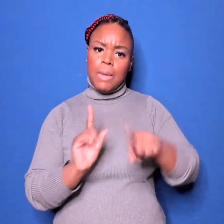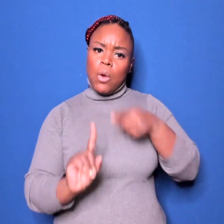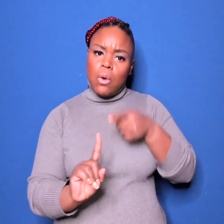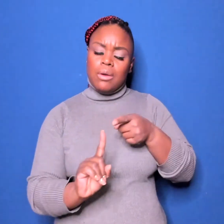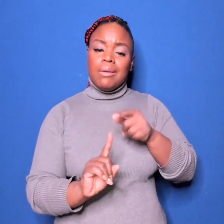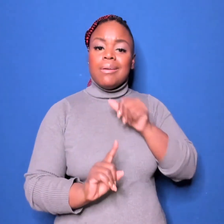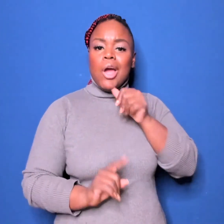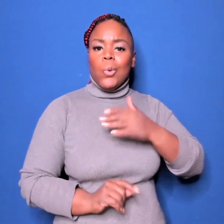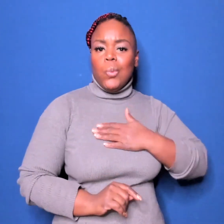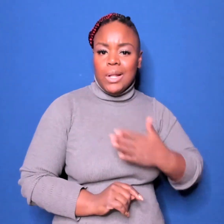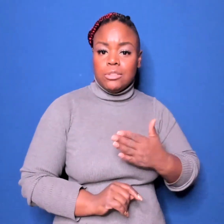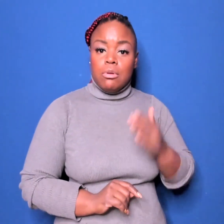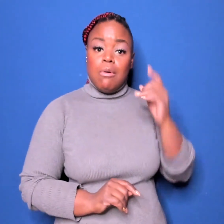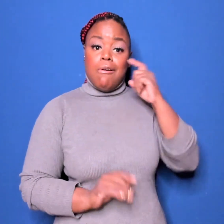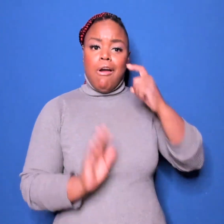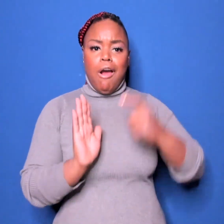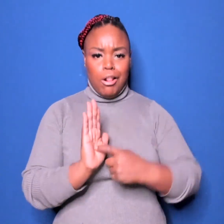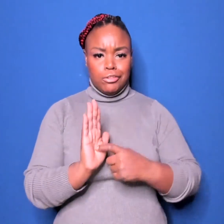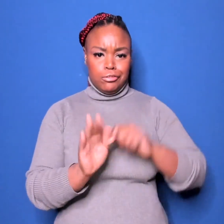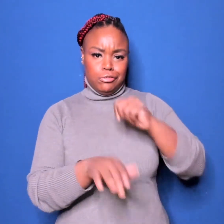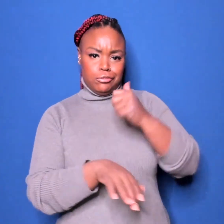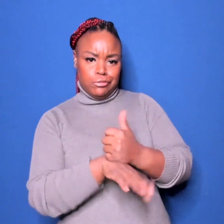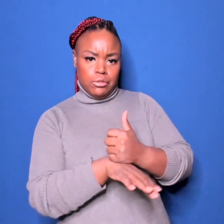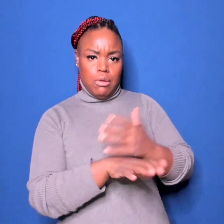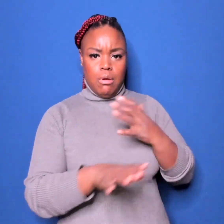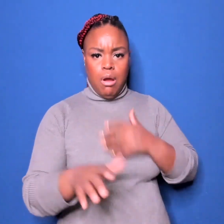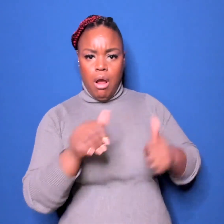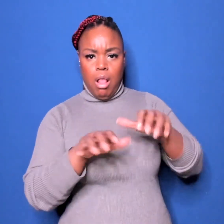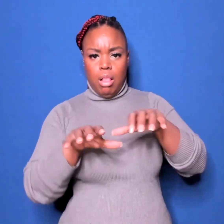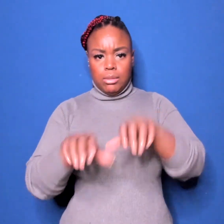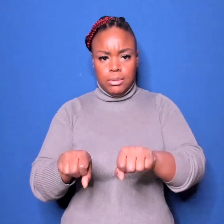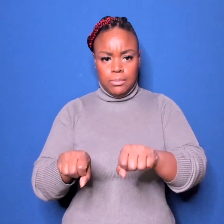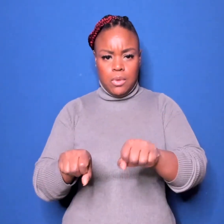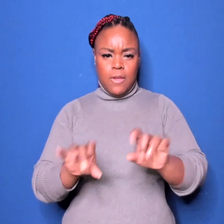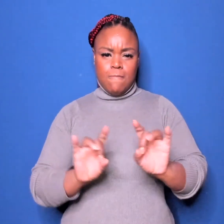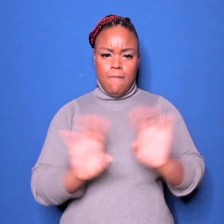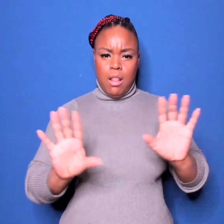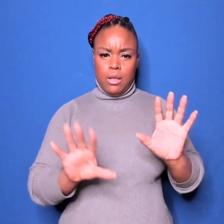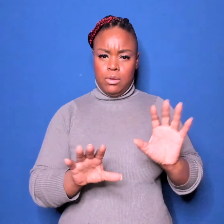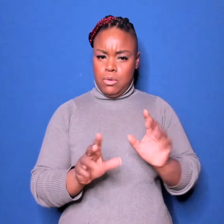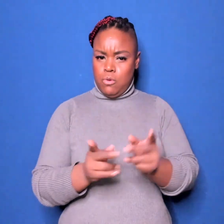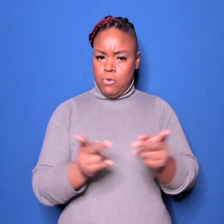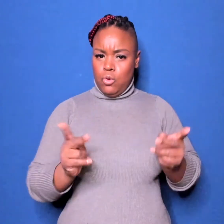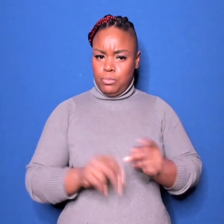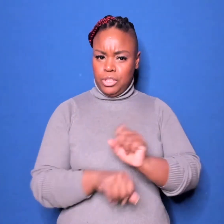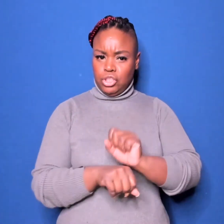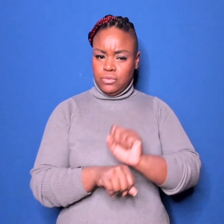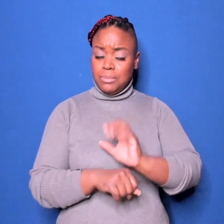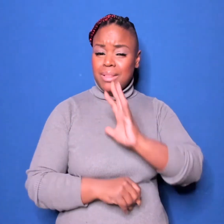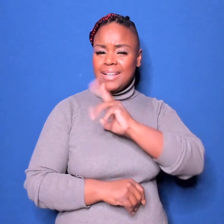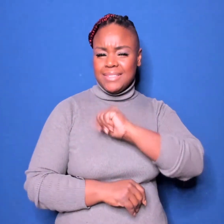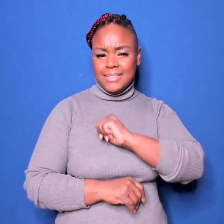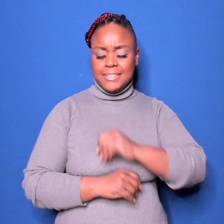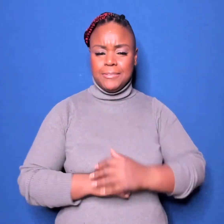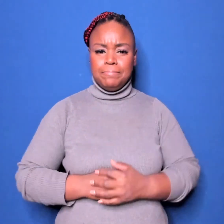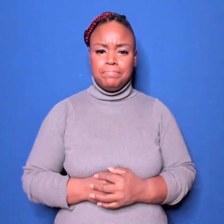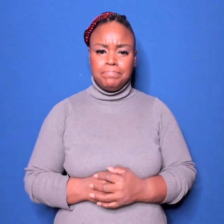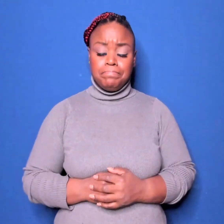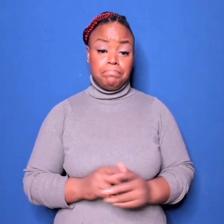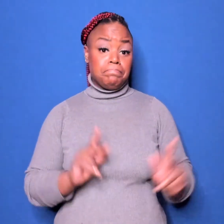but about its unwillingness to acknowledge settler colonialism and the violent occupation of Palestine.